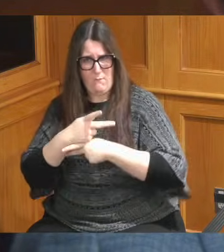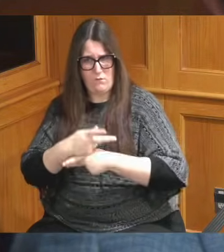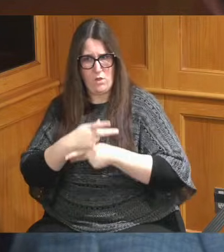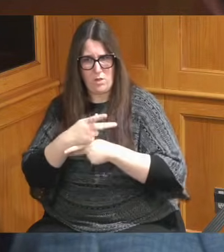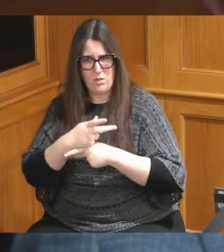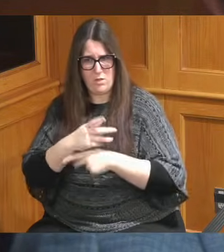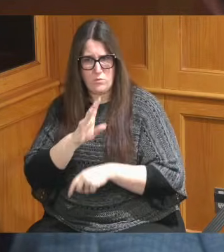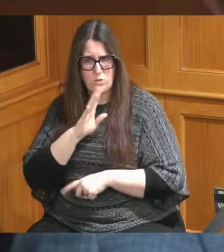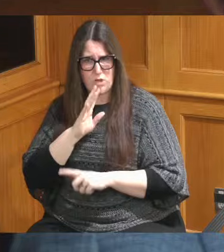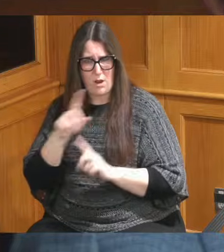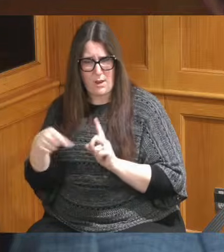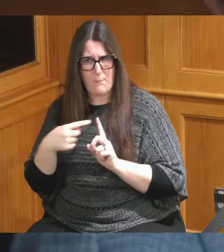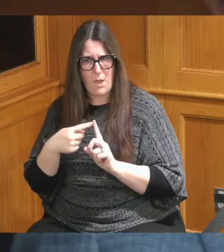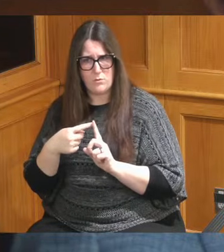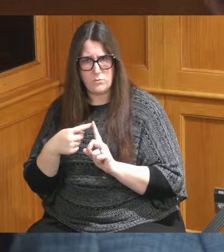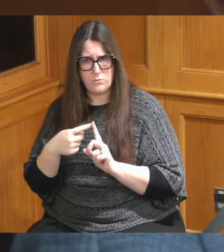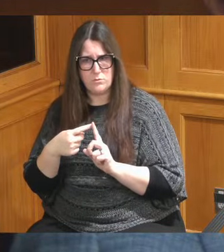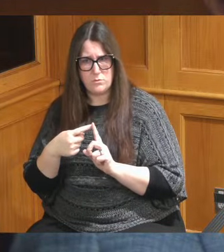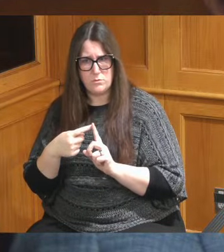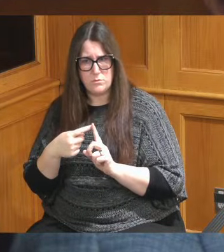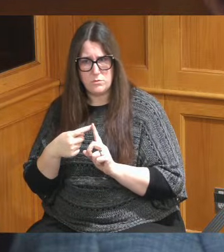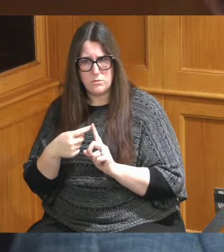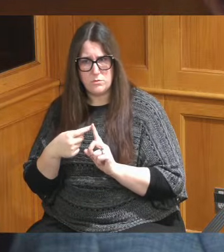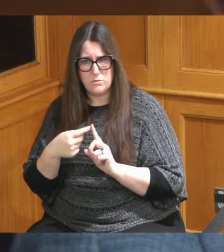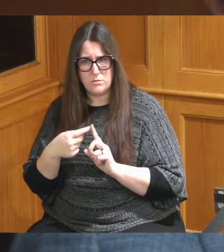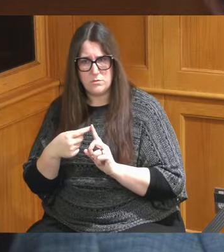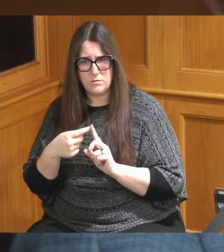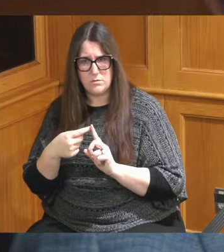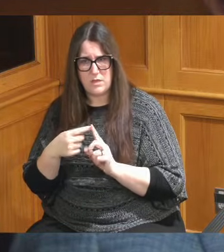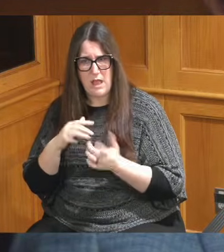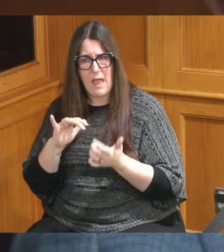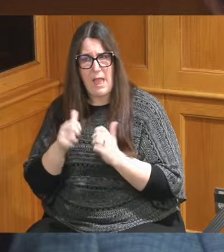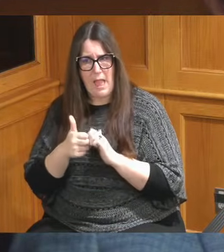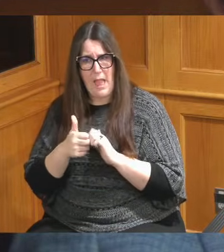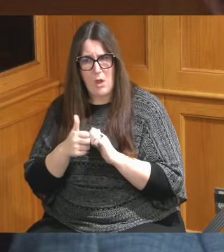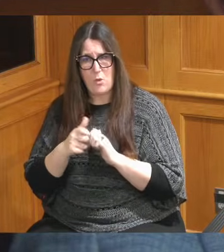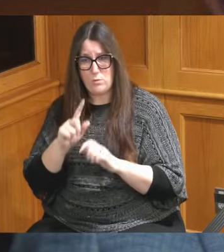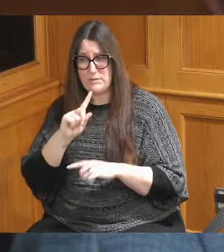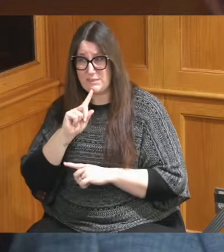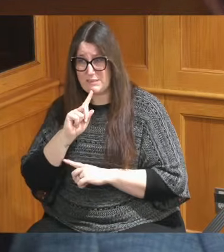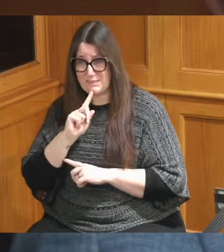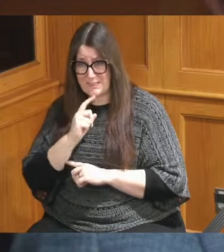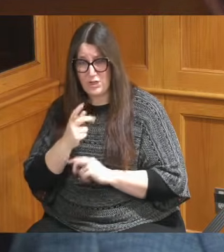we're talking about here and about um, you know, how legitimate increase in costs is doesn't equate